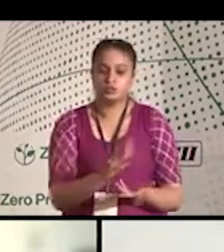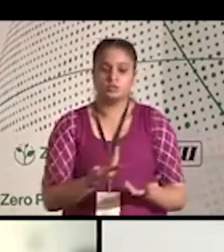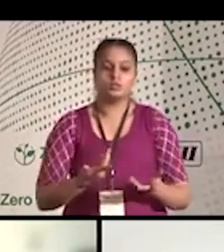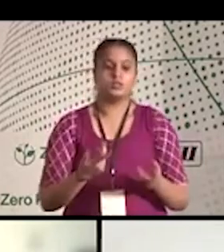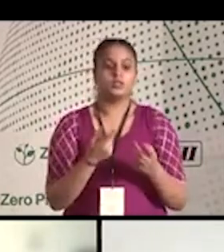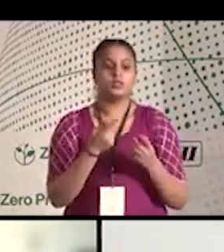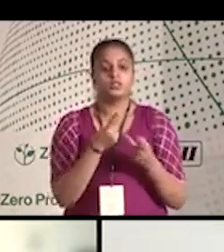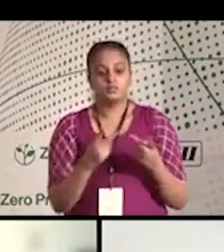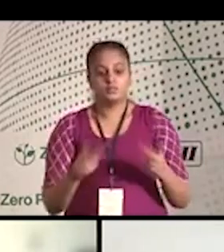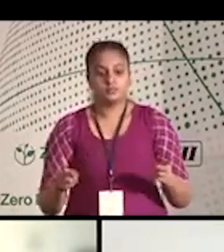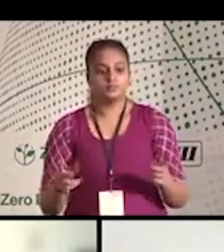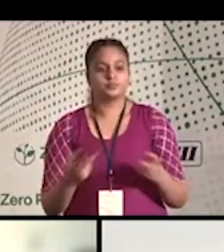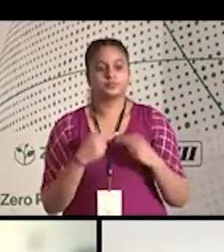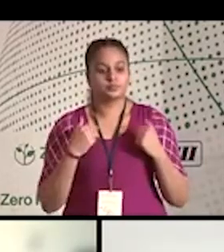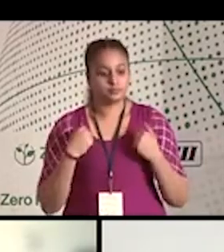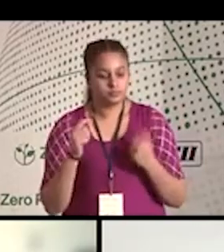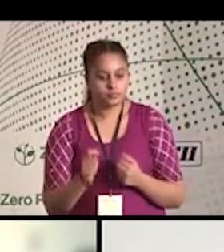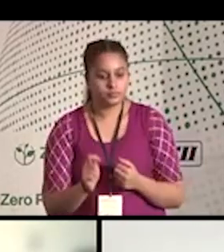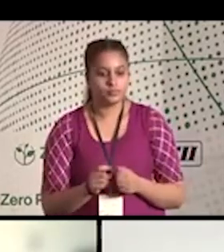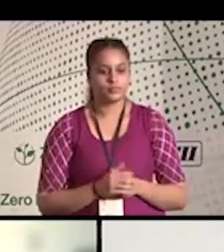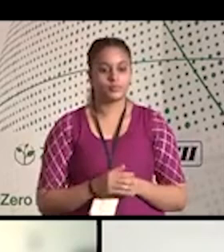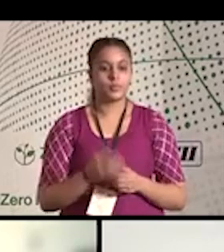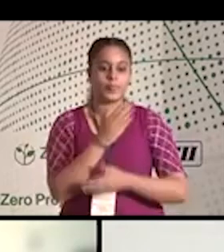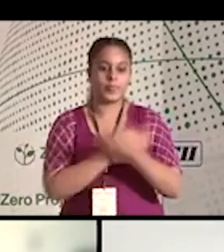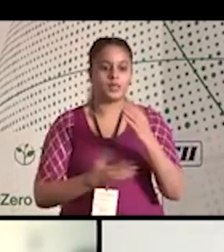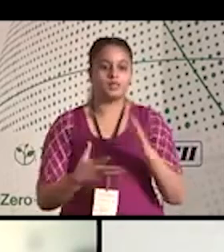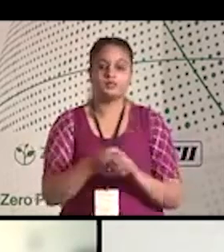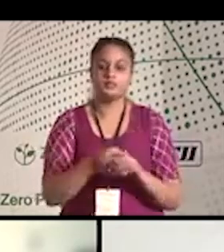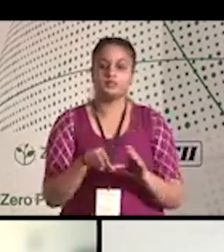So not just vocations. I completely agree.